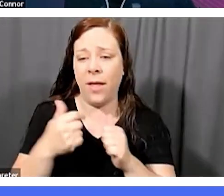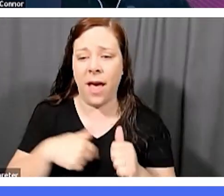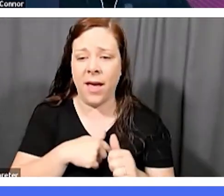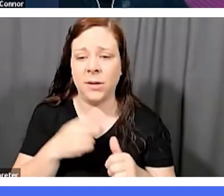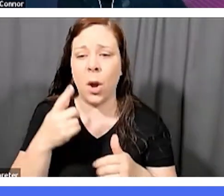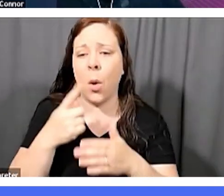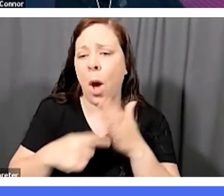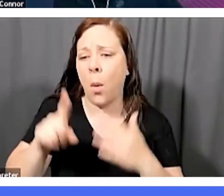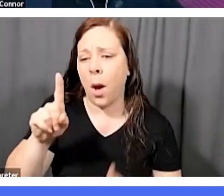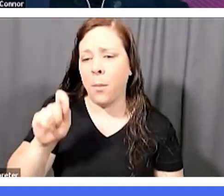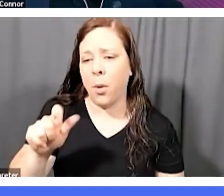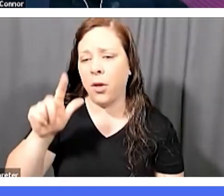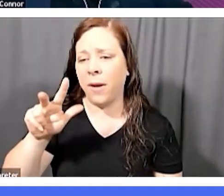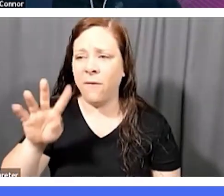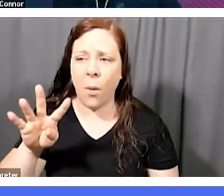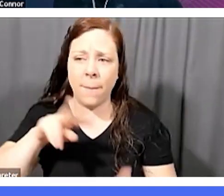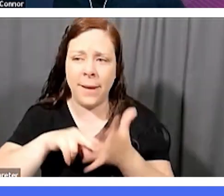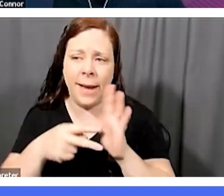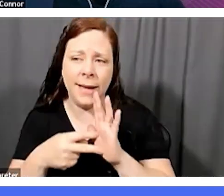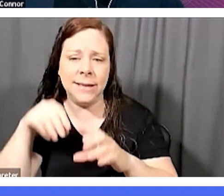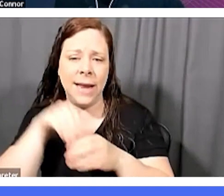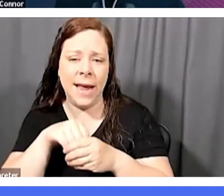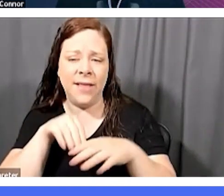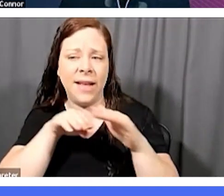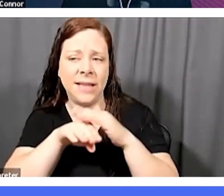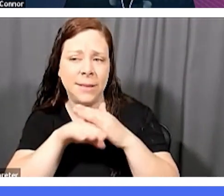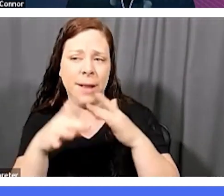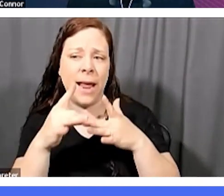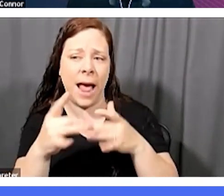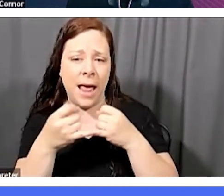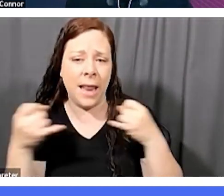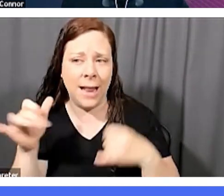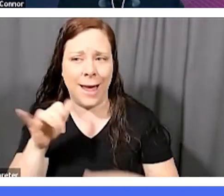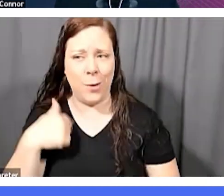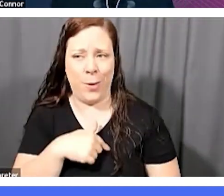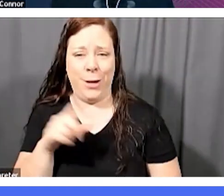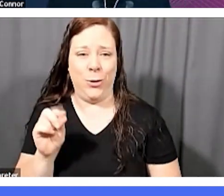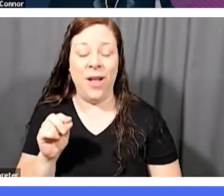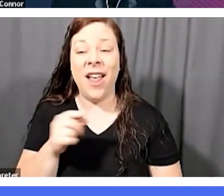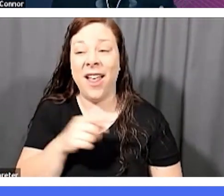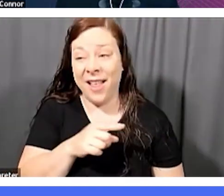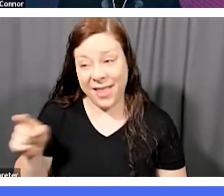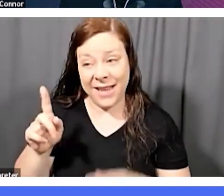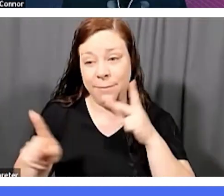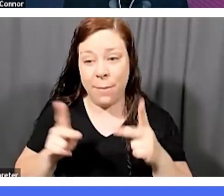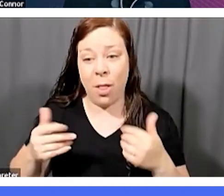in the web content accessibility guidelines or WIC hag. These are individuals who have a business goal